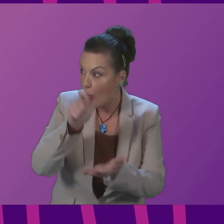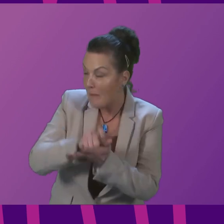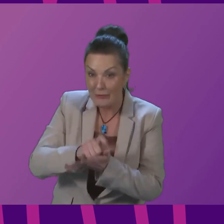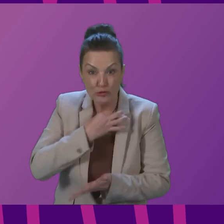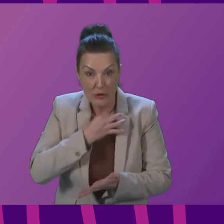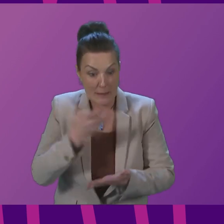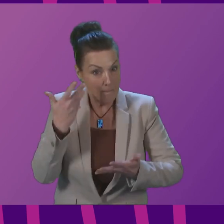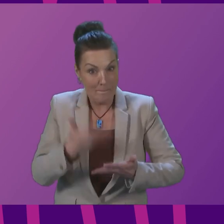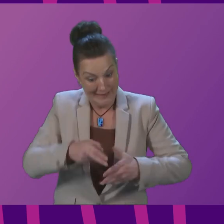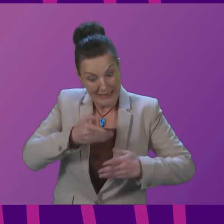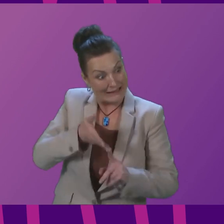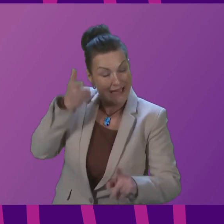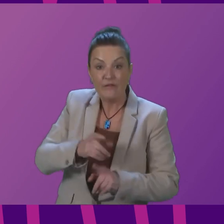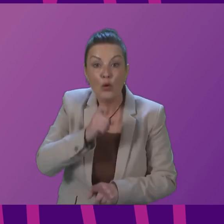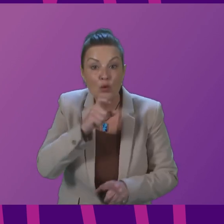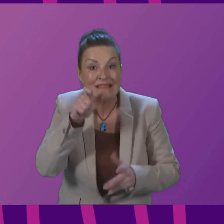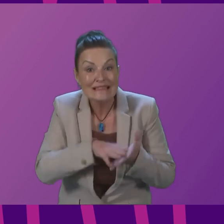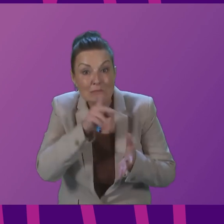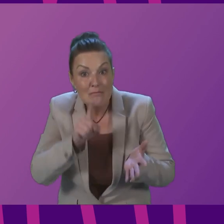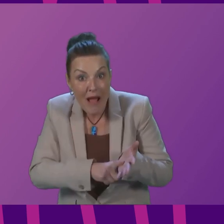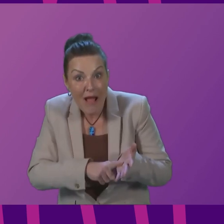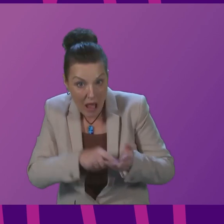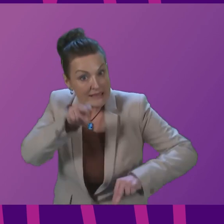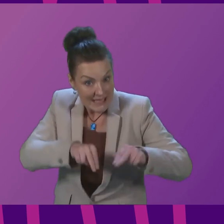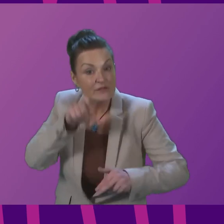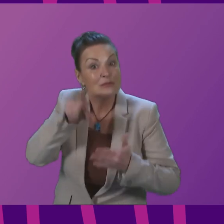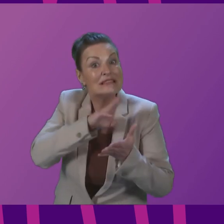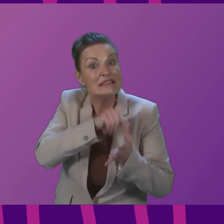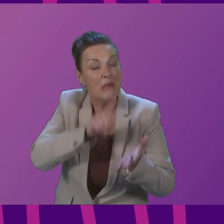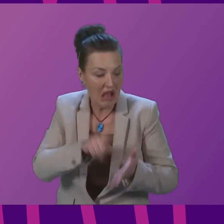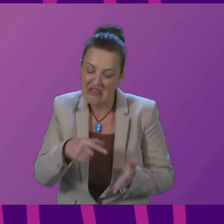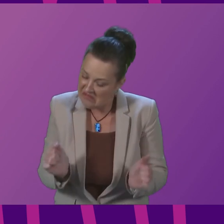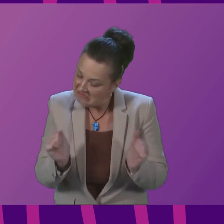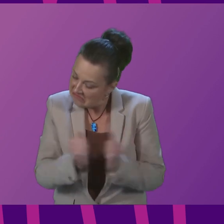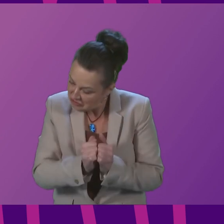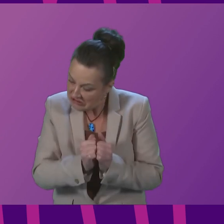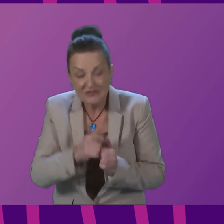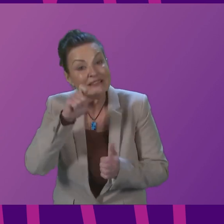and assessed by CMAL and have indicated that they are content for CMAL to proceed with the award of the Contracts.”